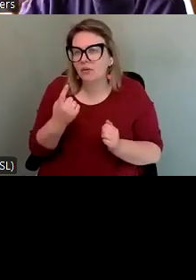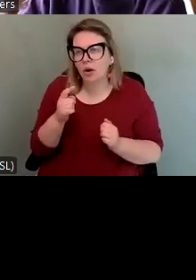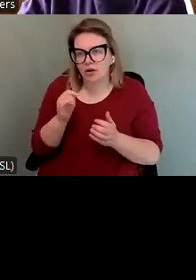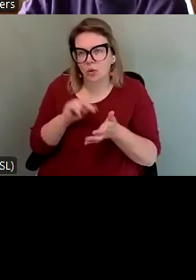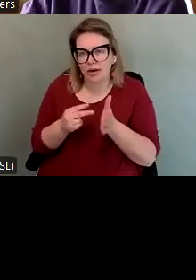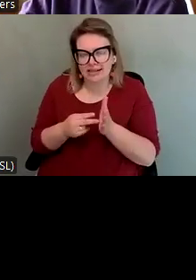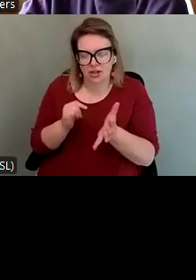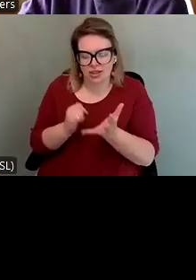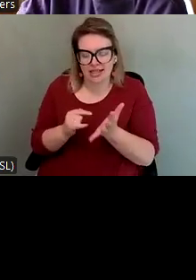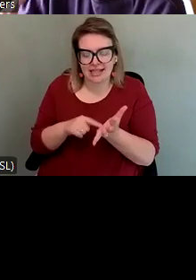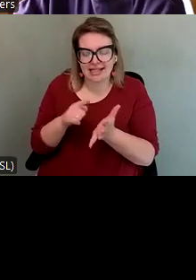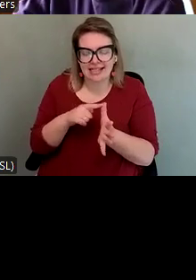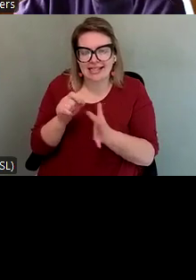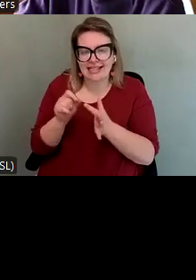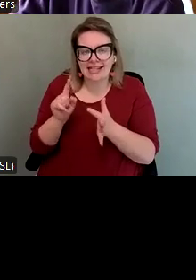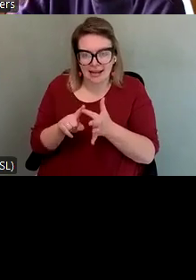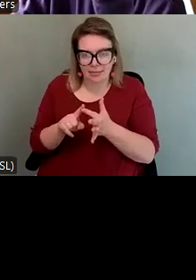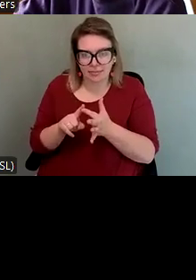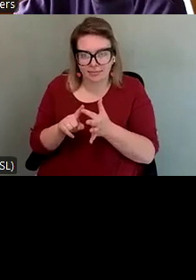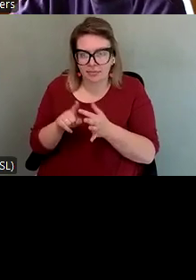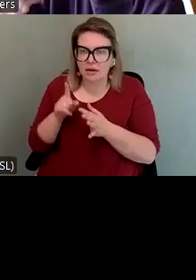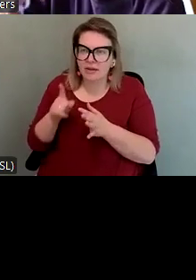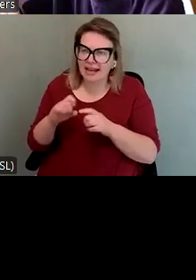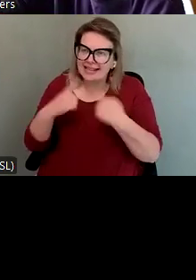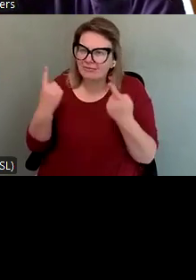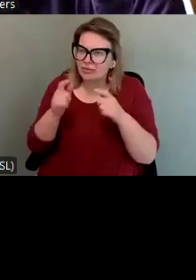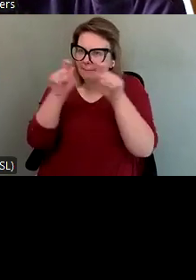They have packages from about $10 a month, and it goes up,